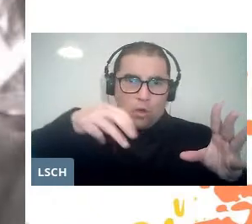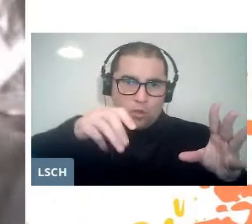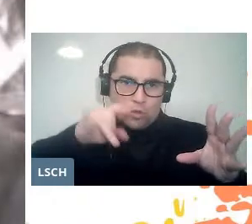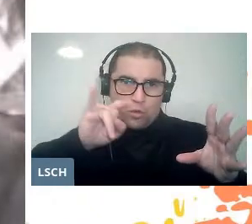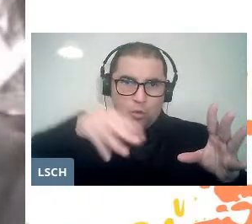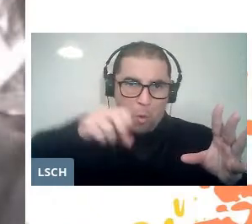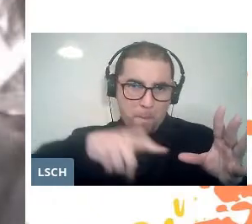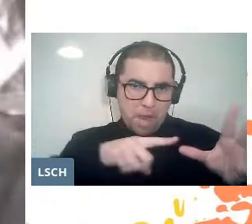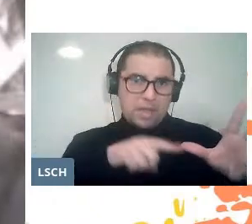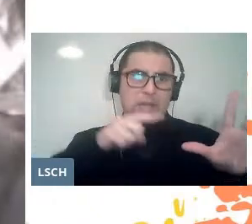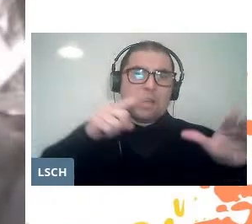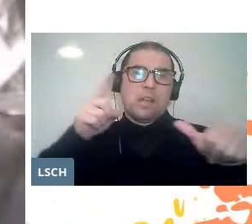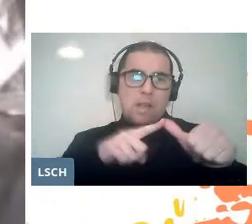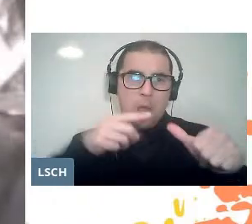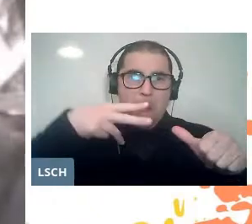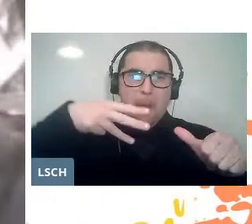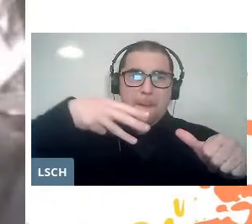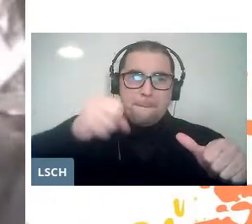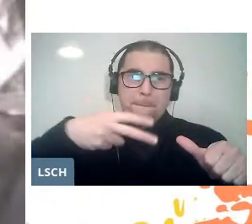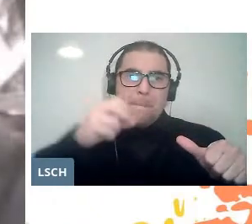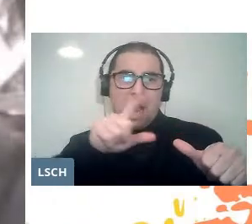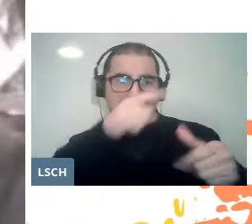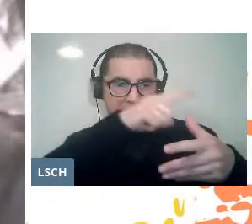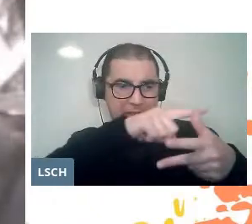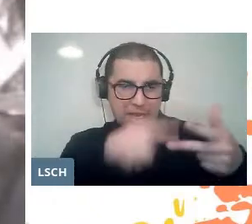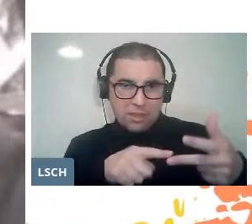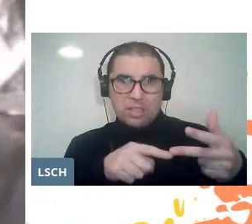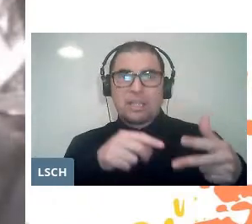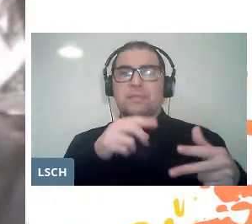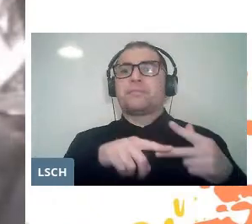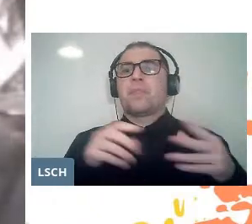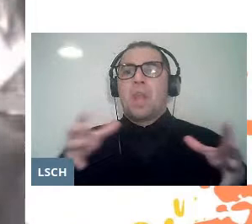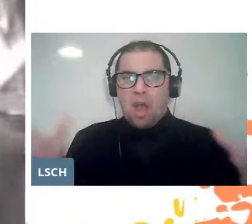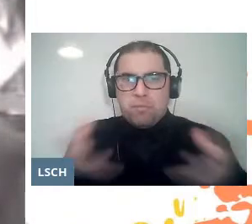contributed to its consolidation.